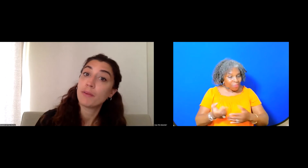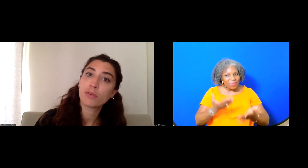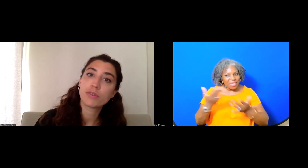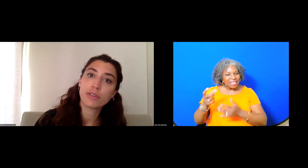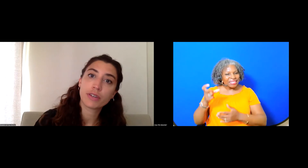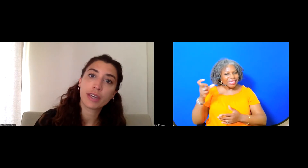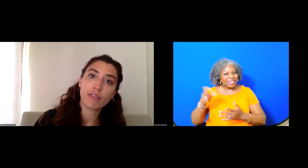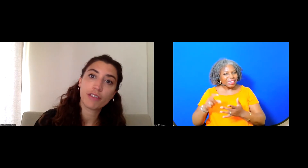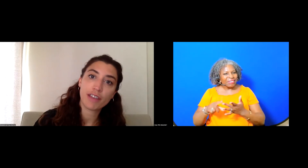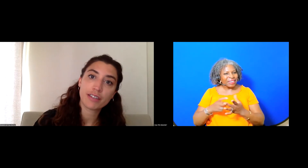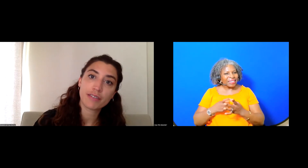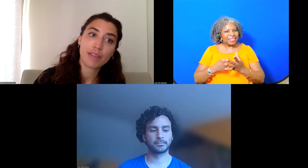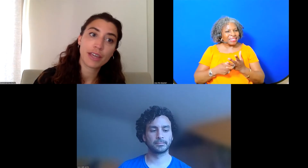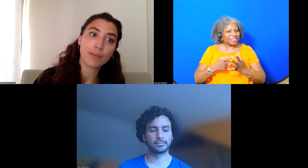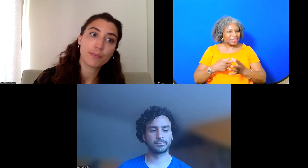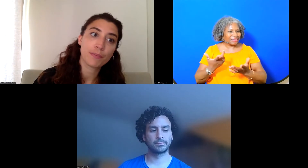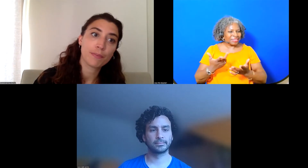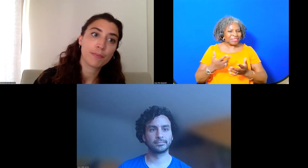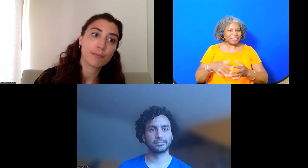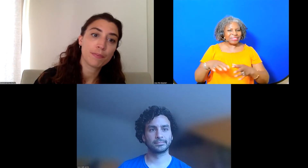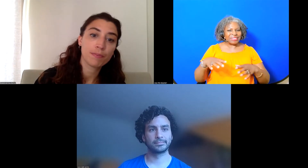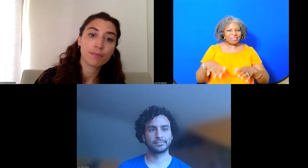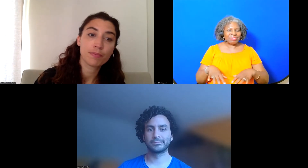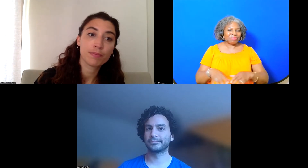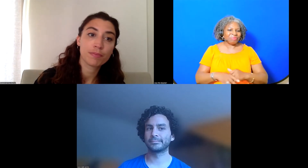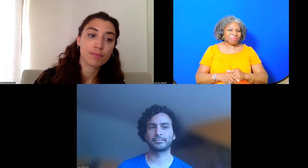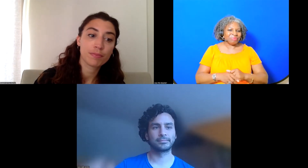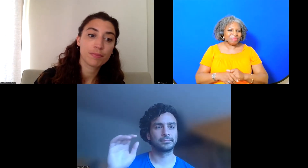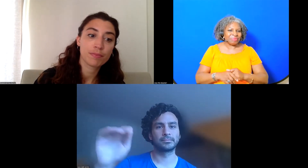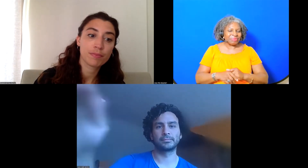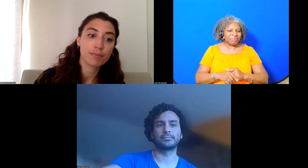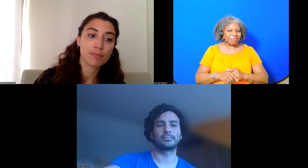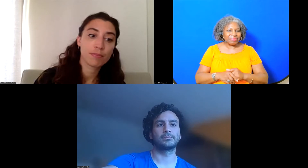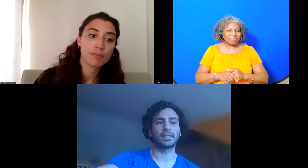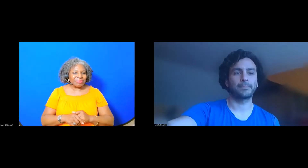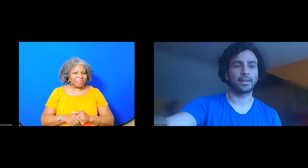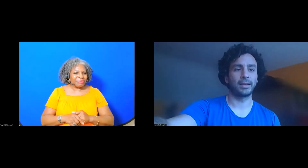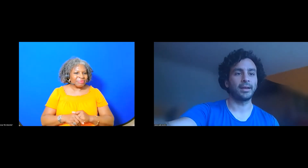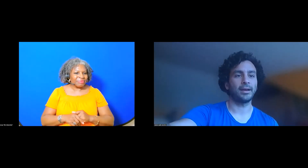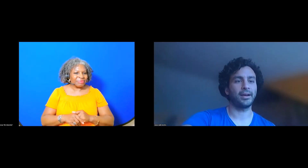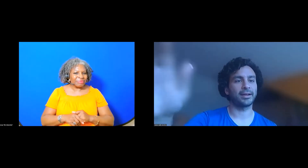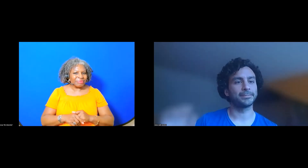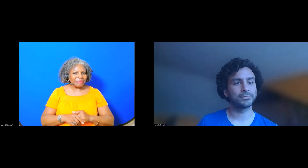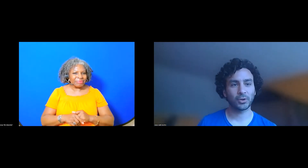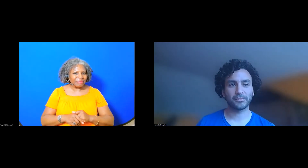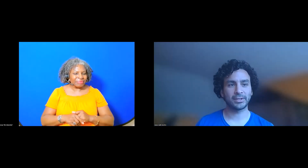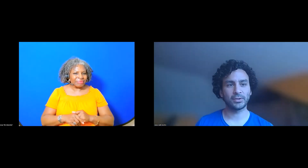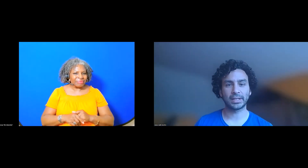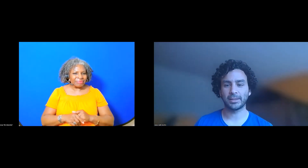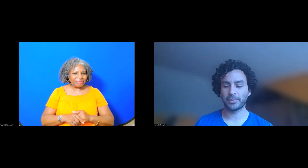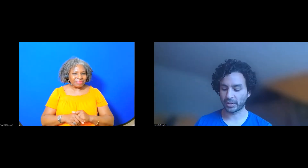who's going to kick off the event. Thank you. >> CÍARAN: Hi, hopefully you can hear me okay.